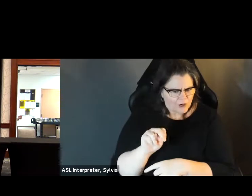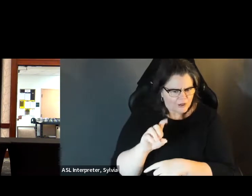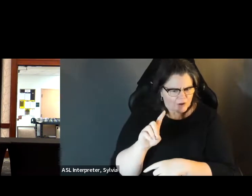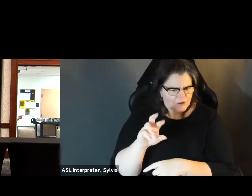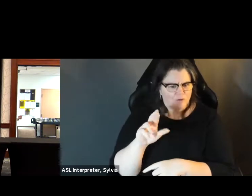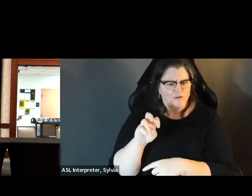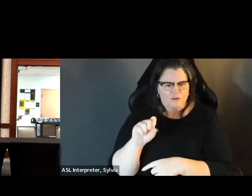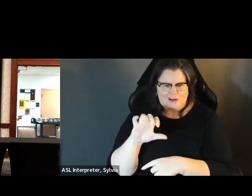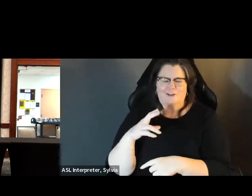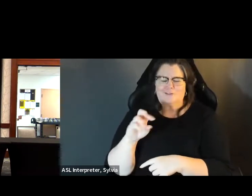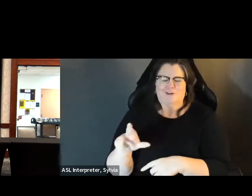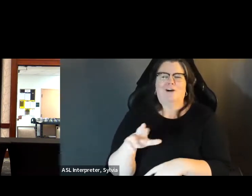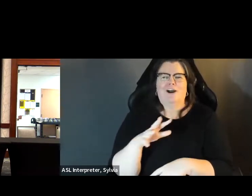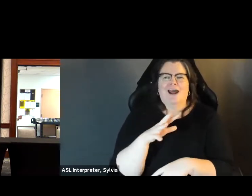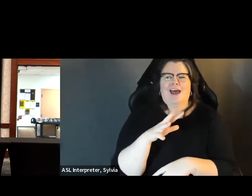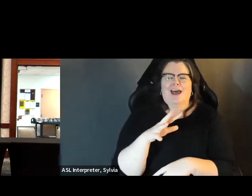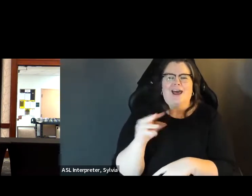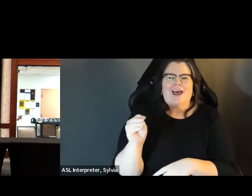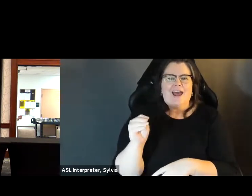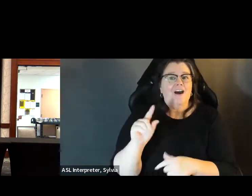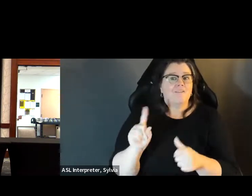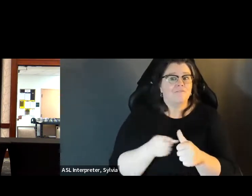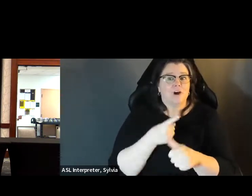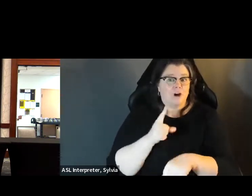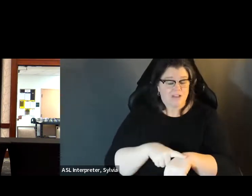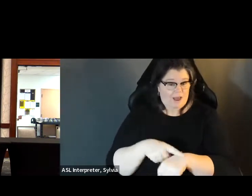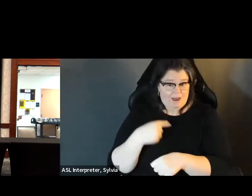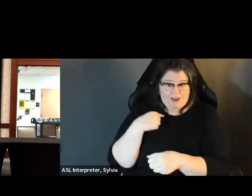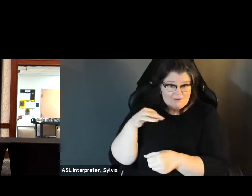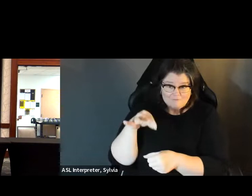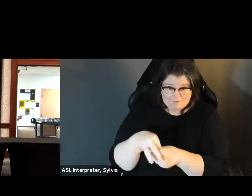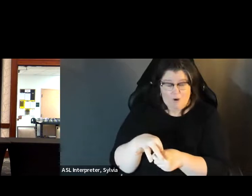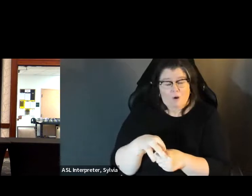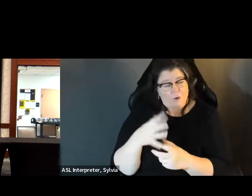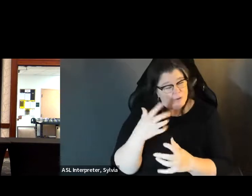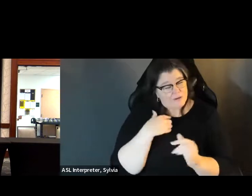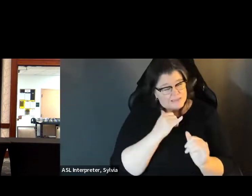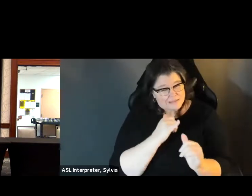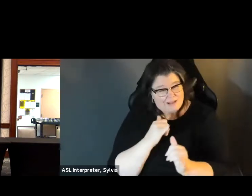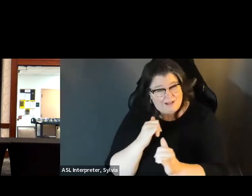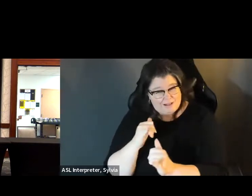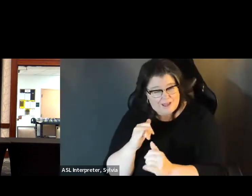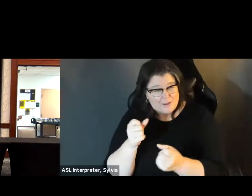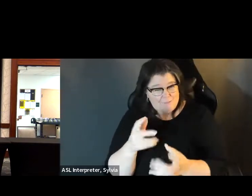mentioned, I had to hang that up after those seven years. I recently met the nanny's Fran Dresser and the first time